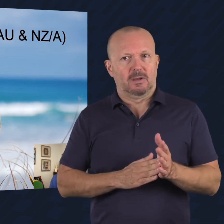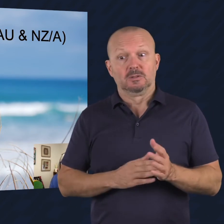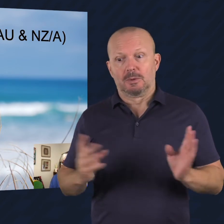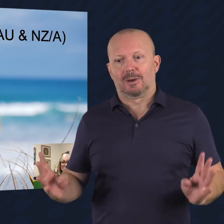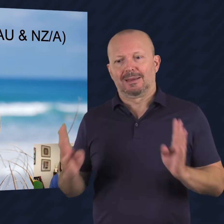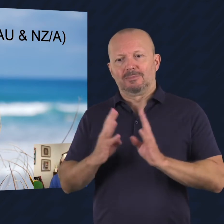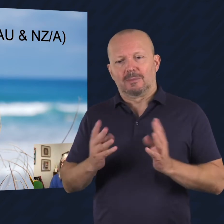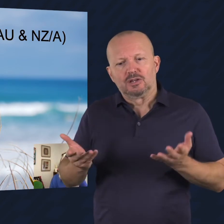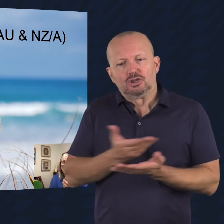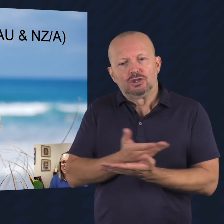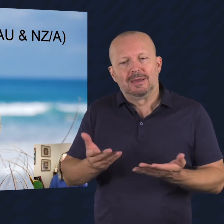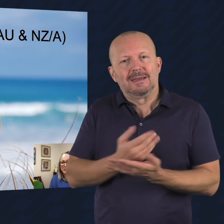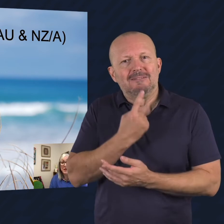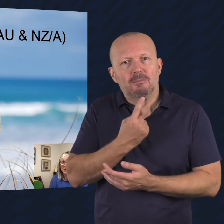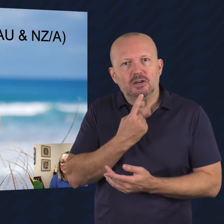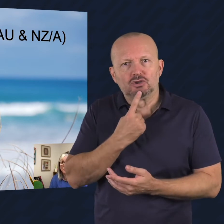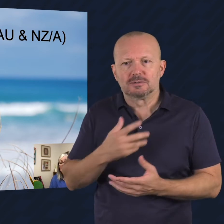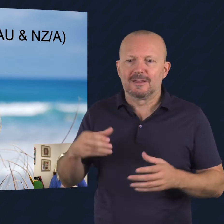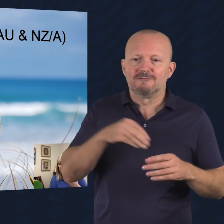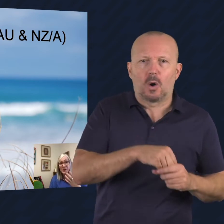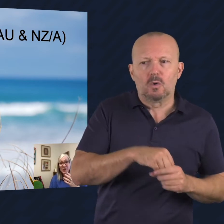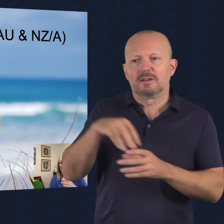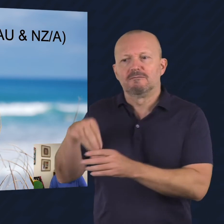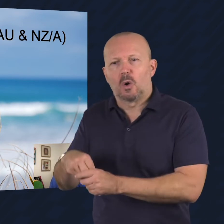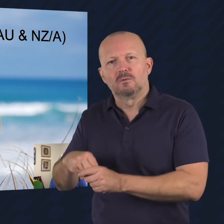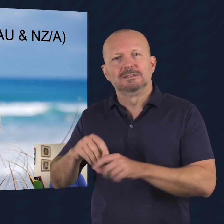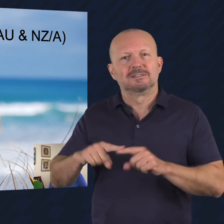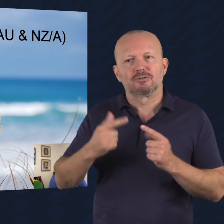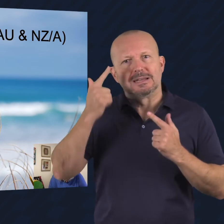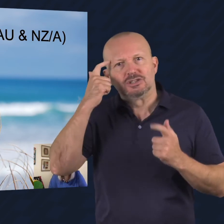to share information and to set up initiatives to jump in